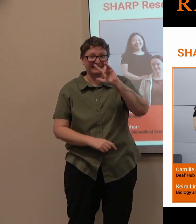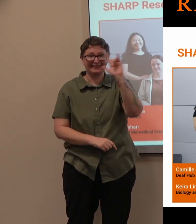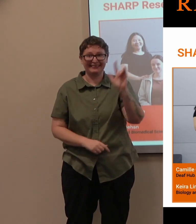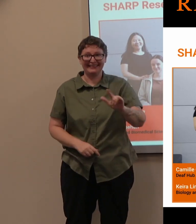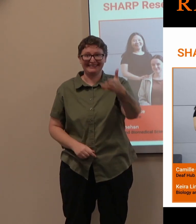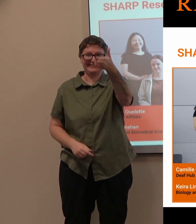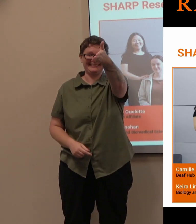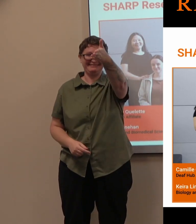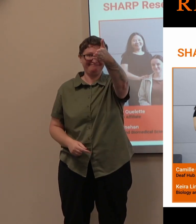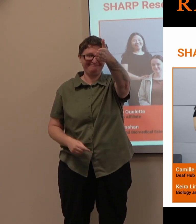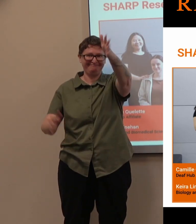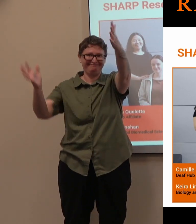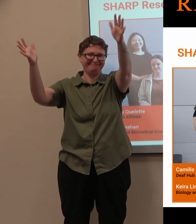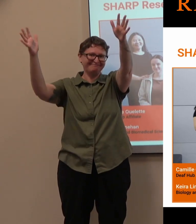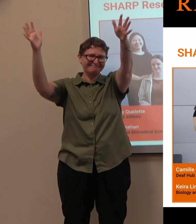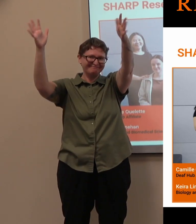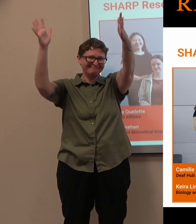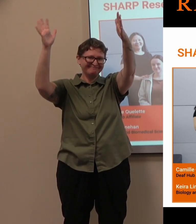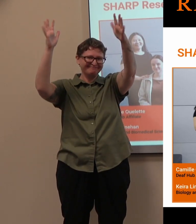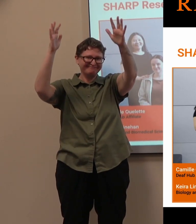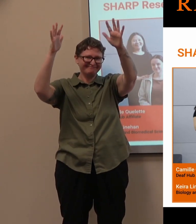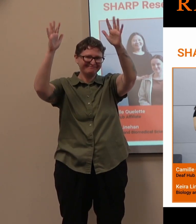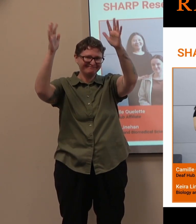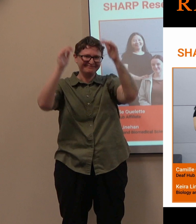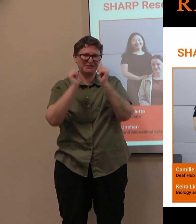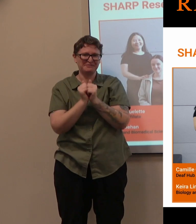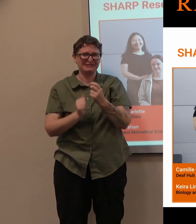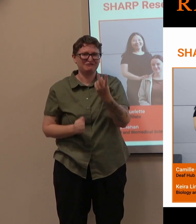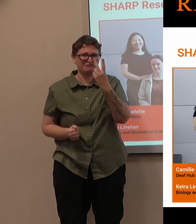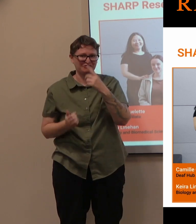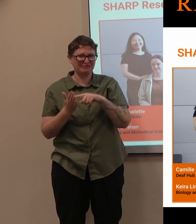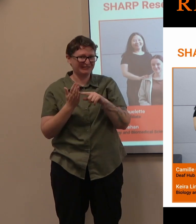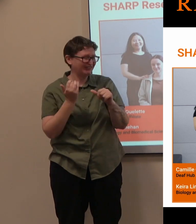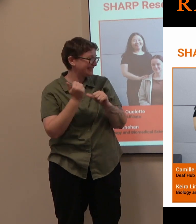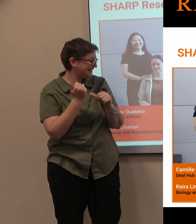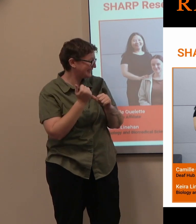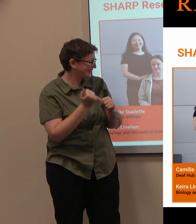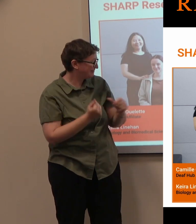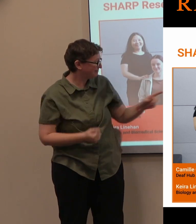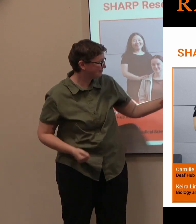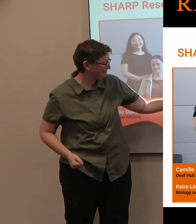Now we have Liz with her two research assistants